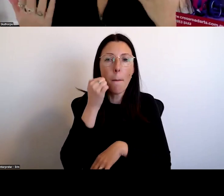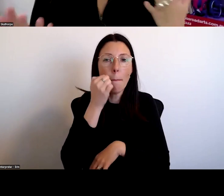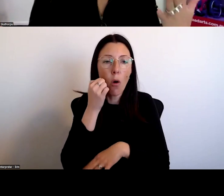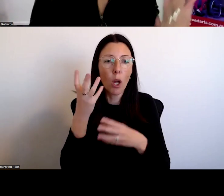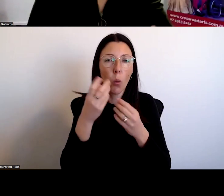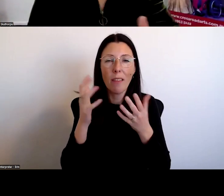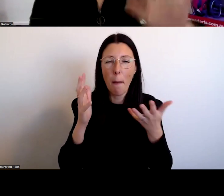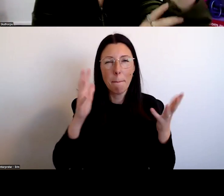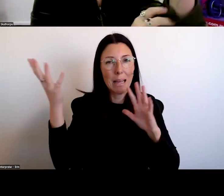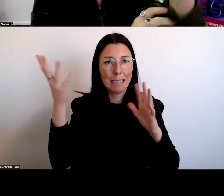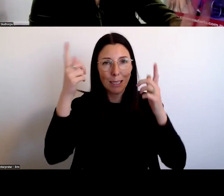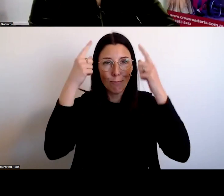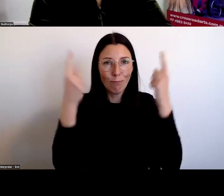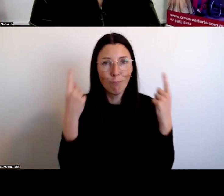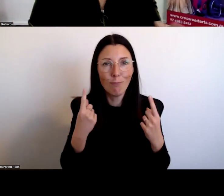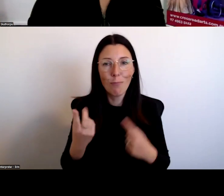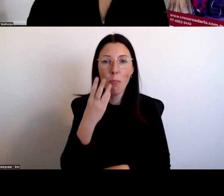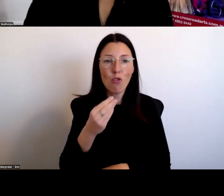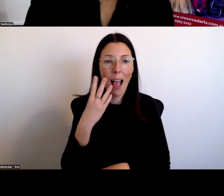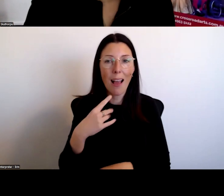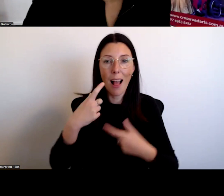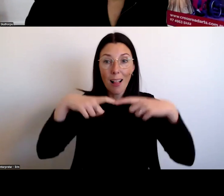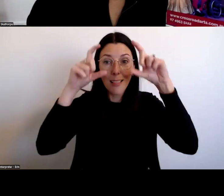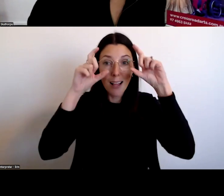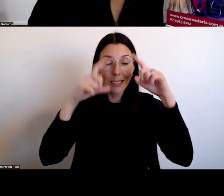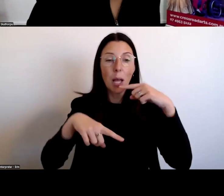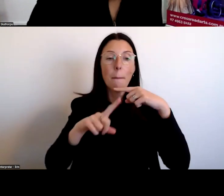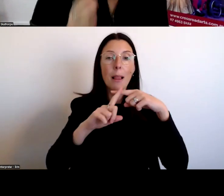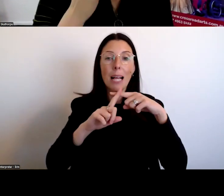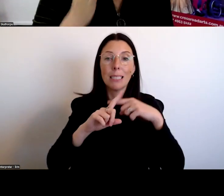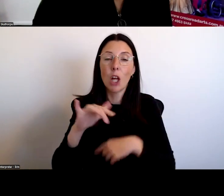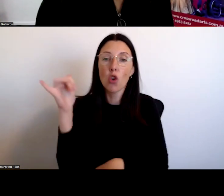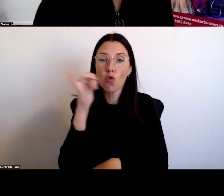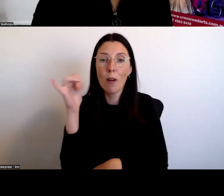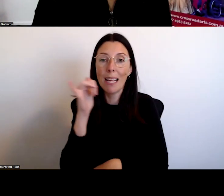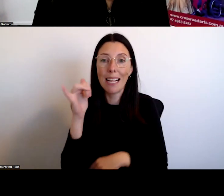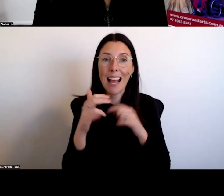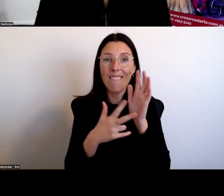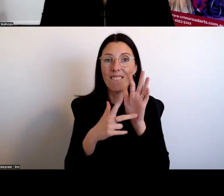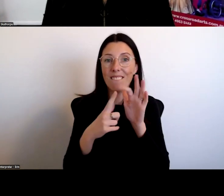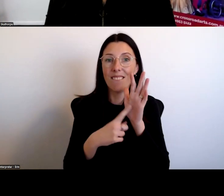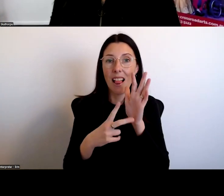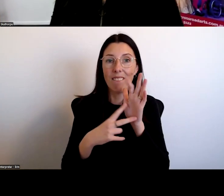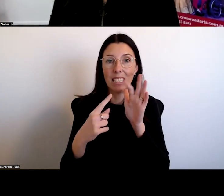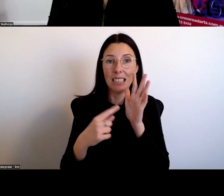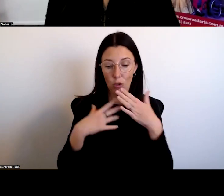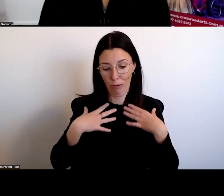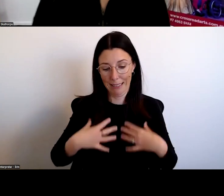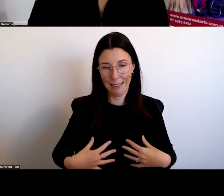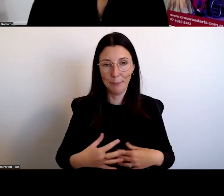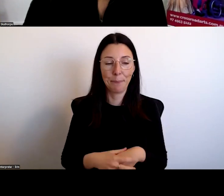glasses, but also a green velvet dress. So Crossroad Arts, its fundraising journey,